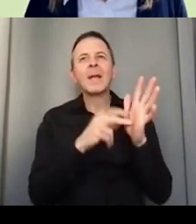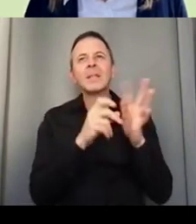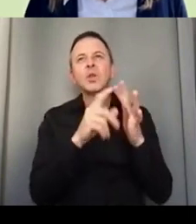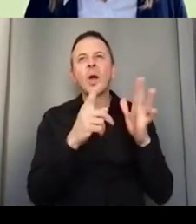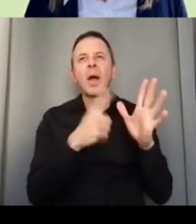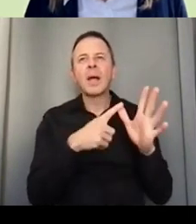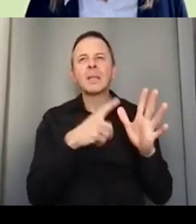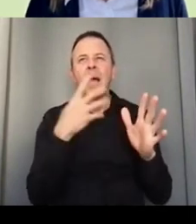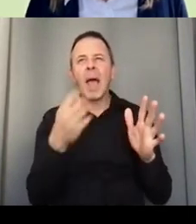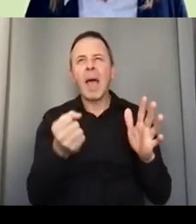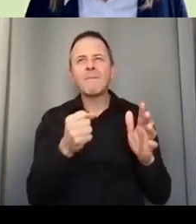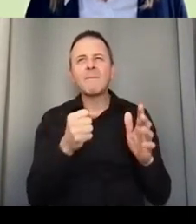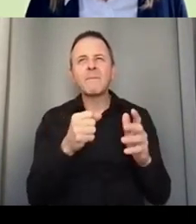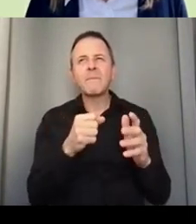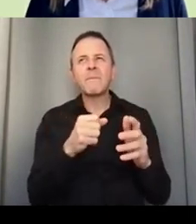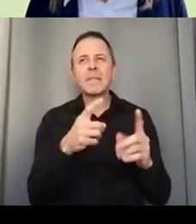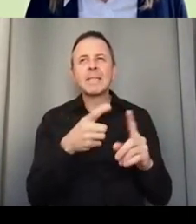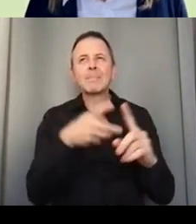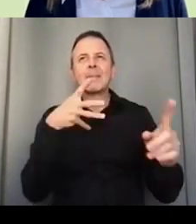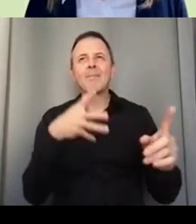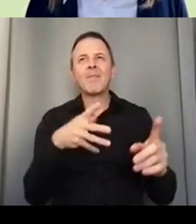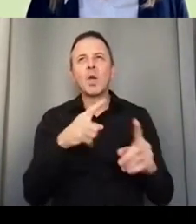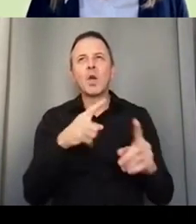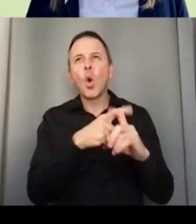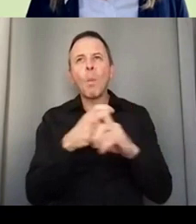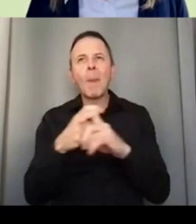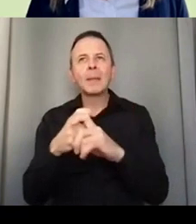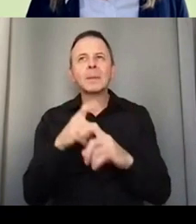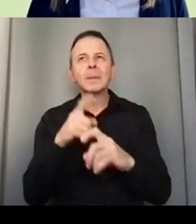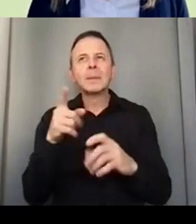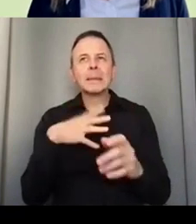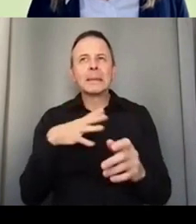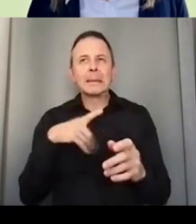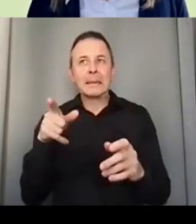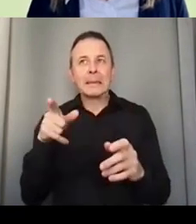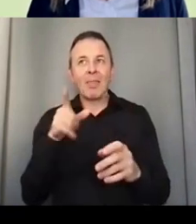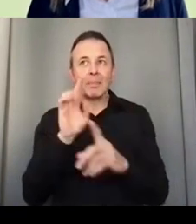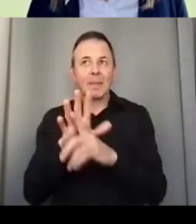complex support needs are in crisis there is an NDIS process that can be